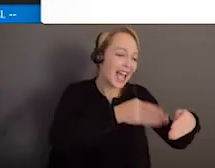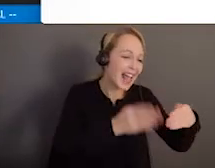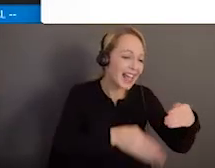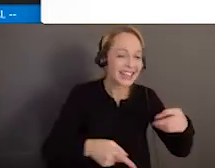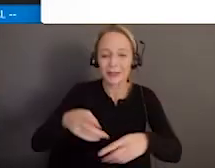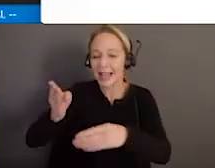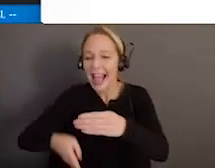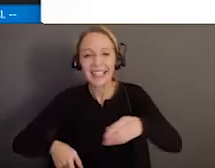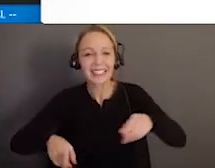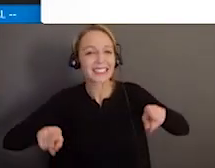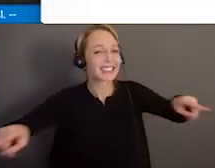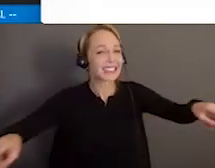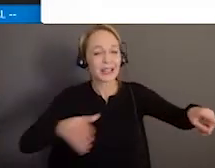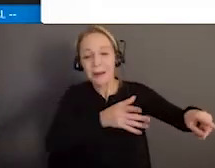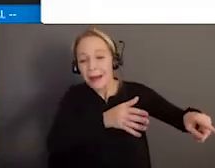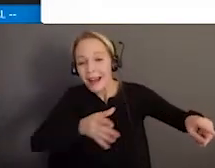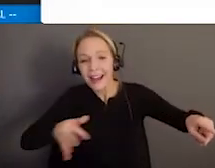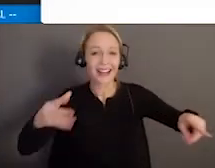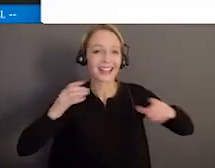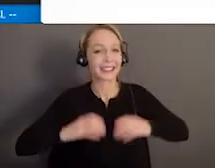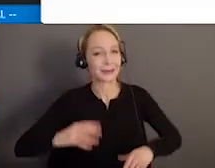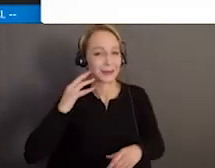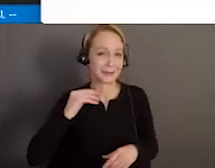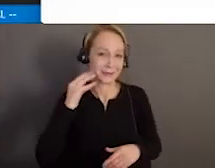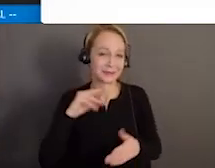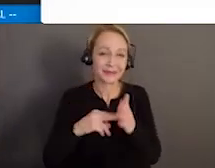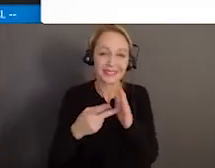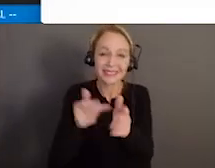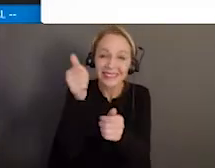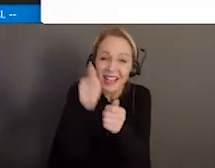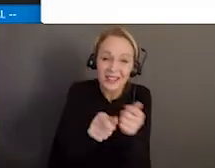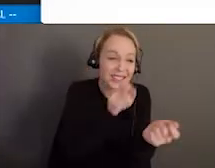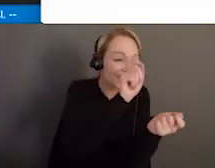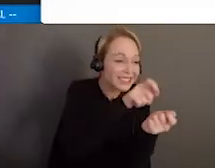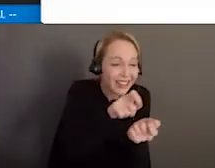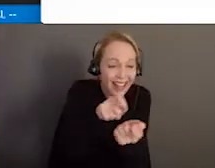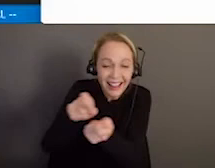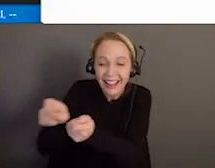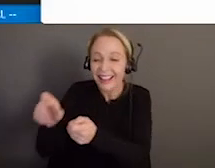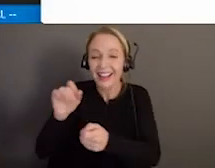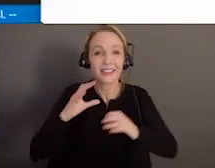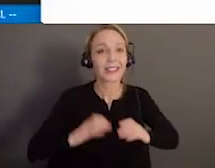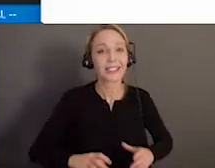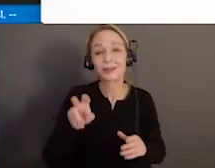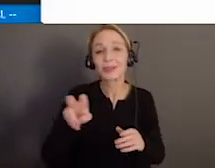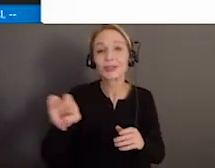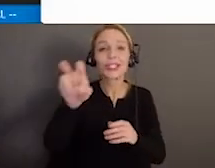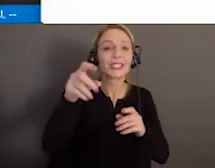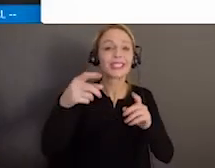WHERE EVERY DETAIL OF THE CUSTOMER JOURNEY BOTH FOR THE BUSINESS AND CUSTOMER IS THOUGHT ABOUT.